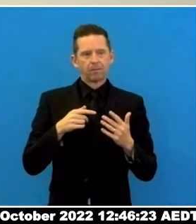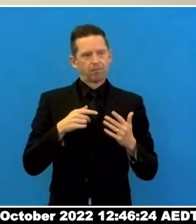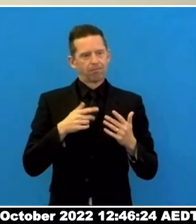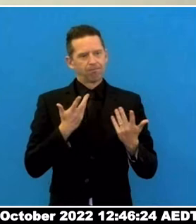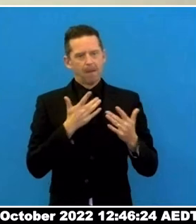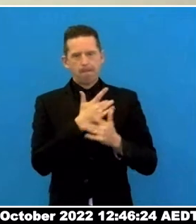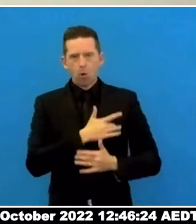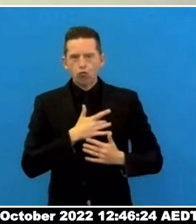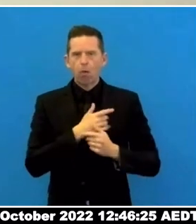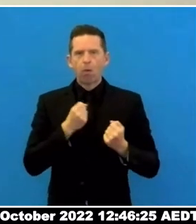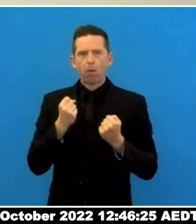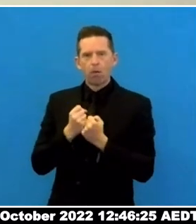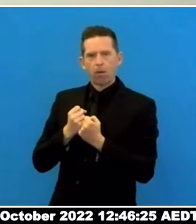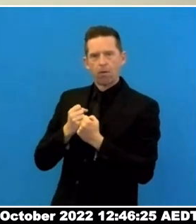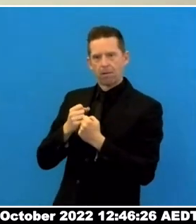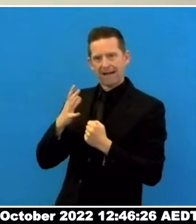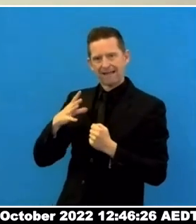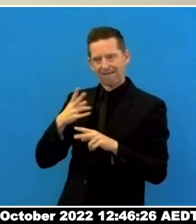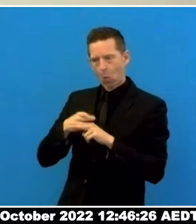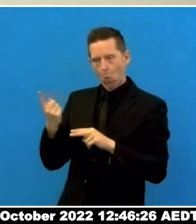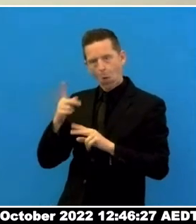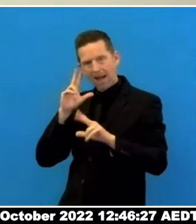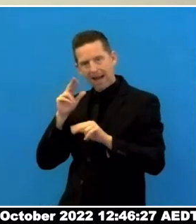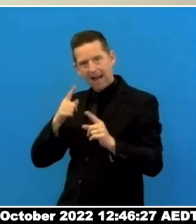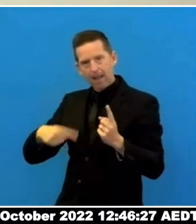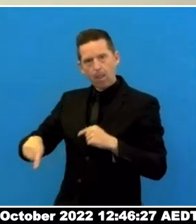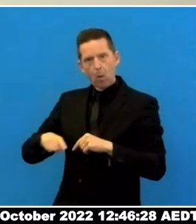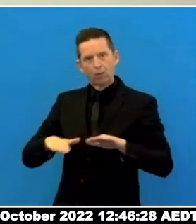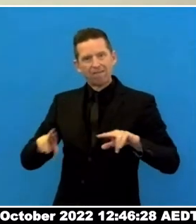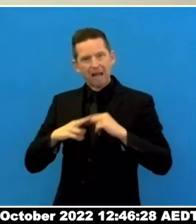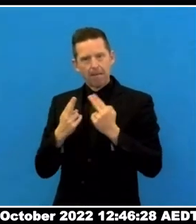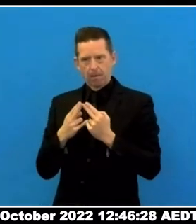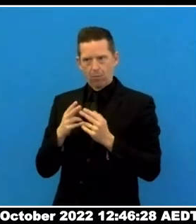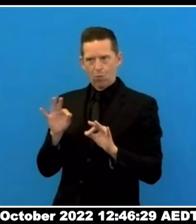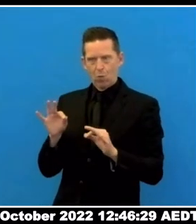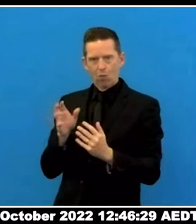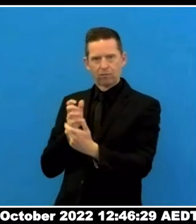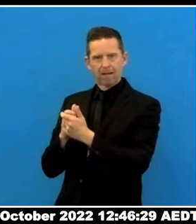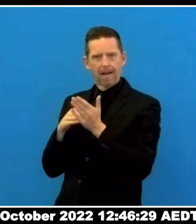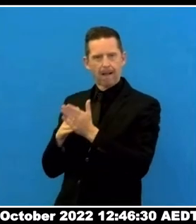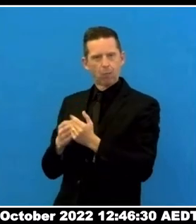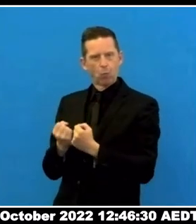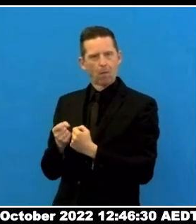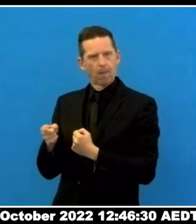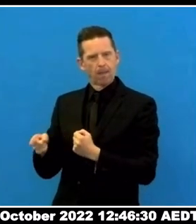and not considered, which is really crucial as well. Now, someone made a comment yesterday afternoon